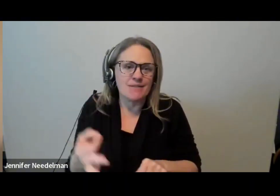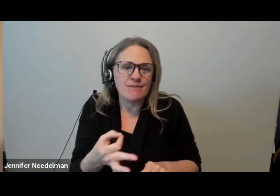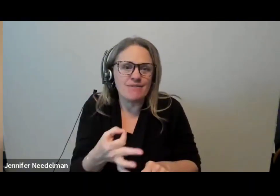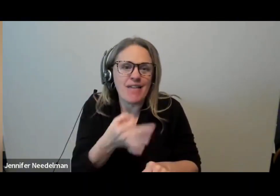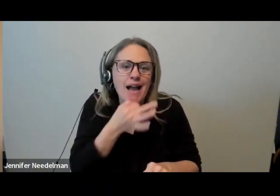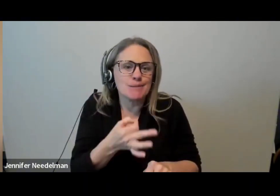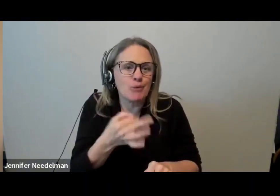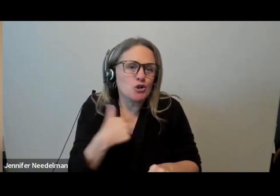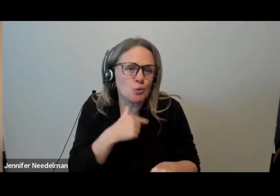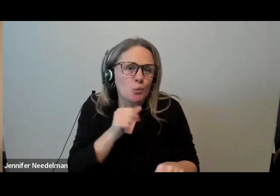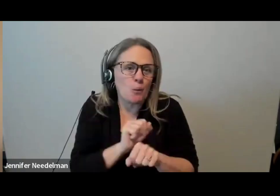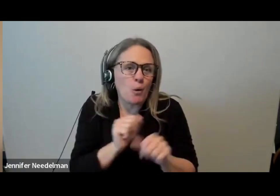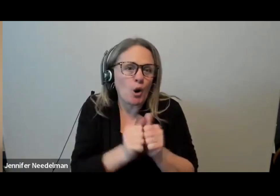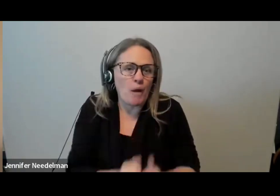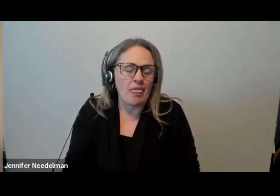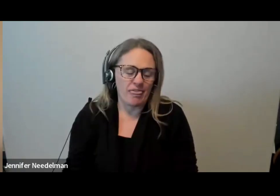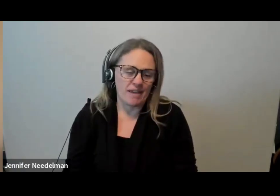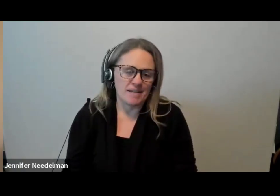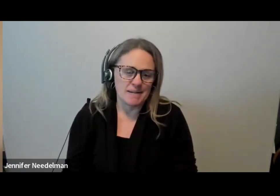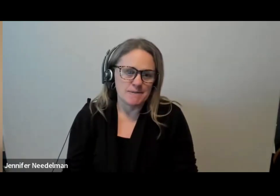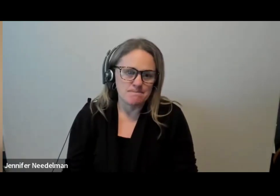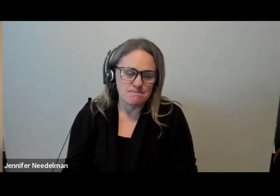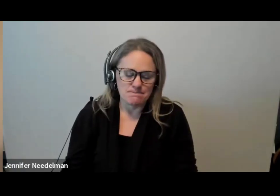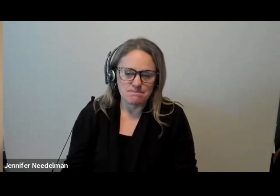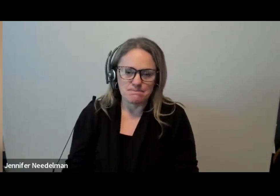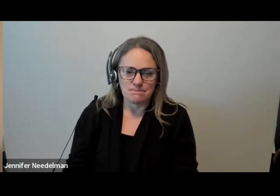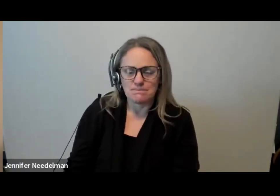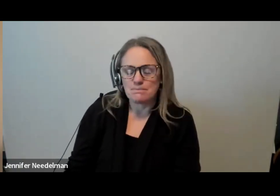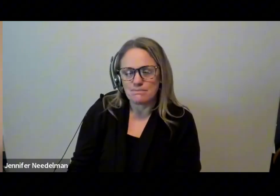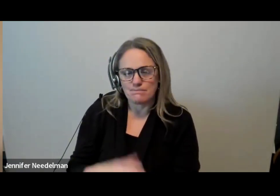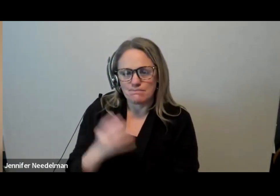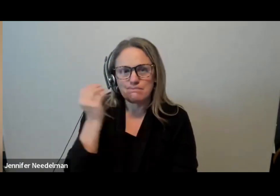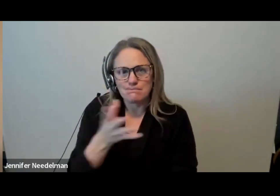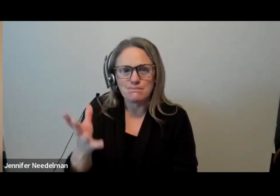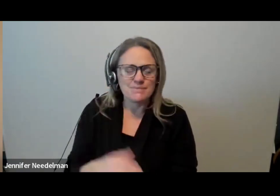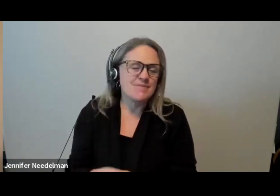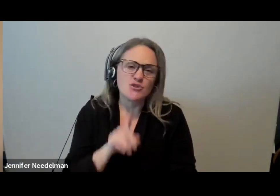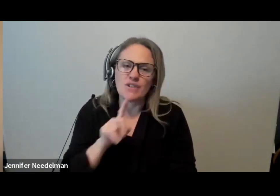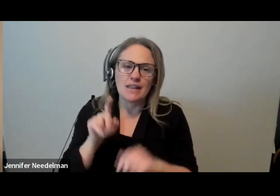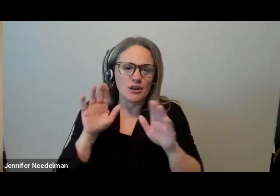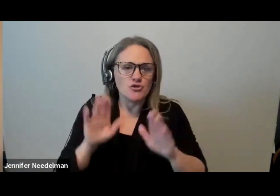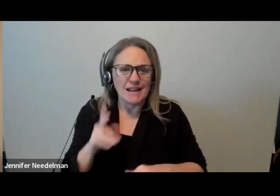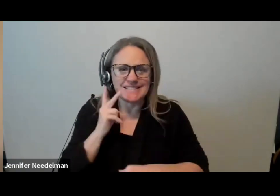and the community that we've worked with. So yeah, it's just, it's just an, it's incredible to see how the community comes together.